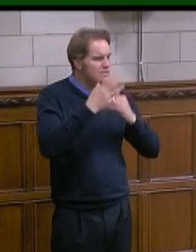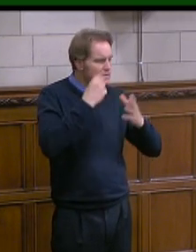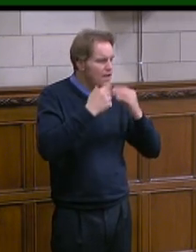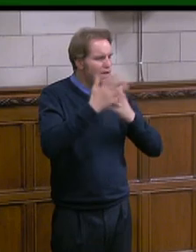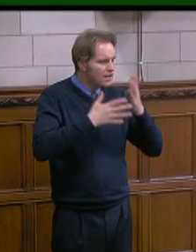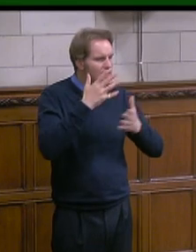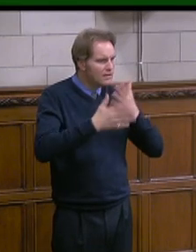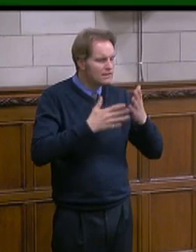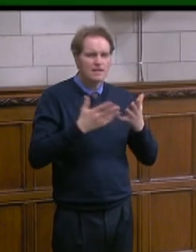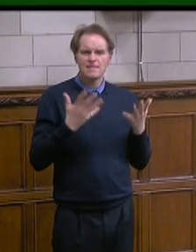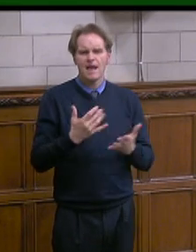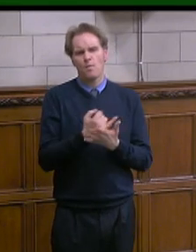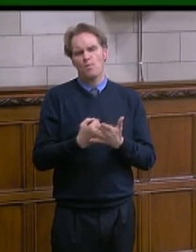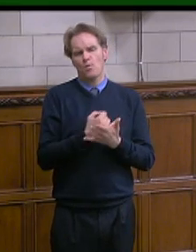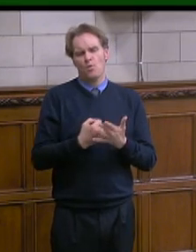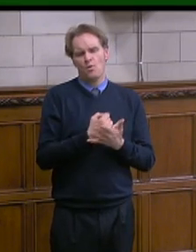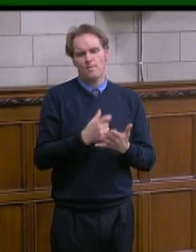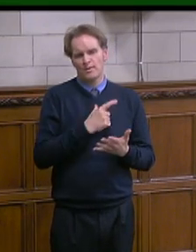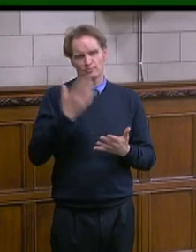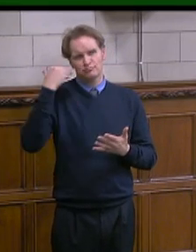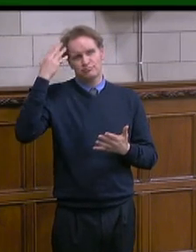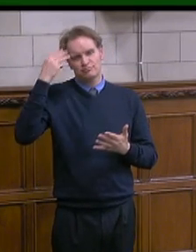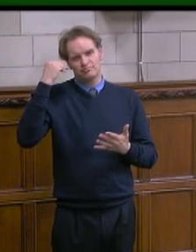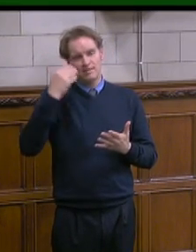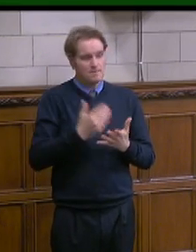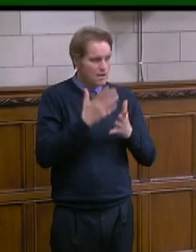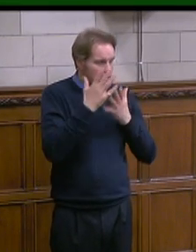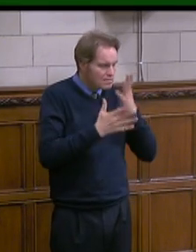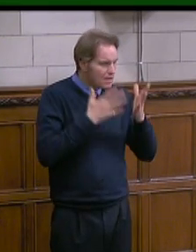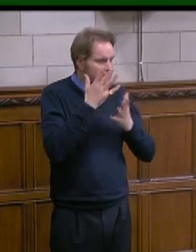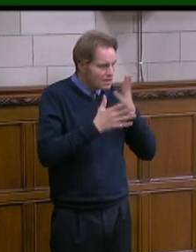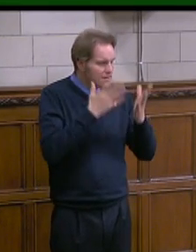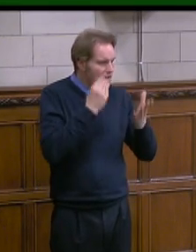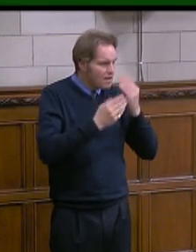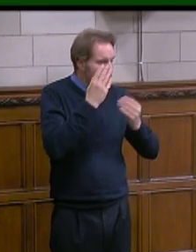I am rusty now, because it was a long time ago, but I learned how to sign.